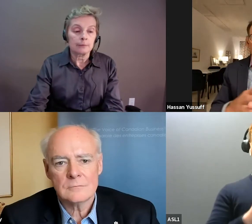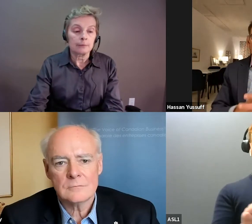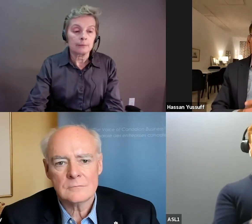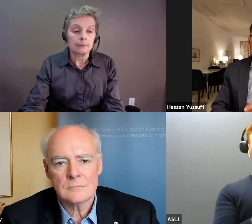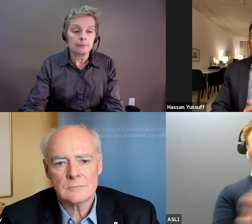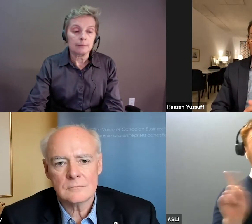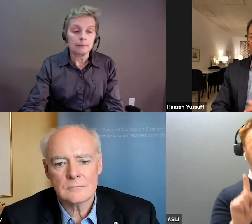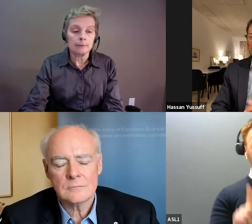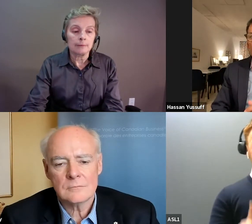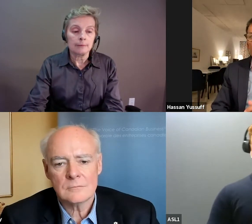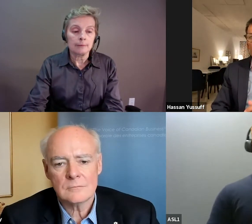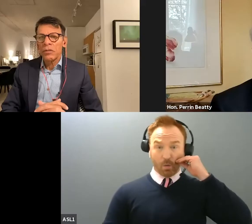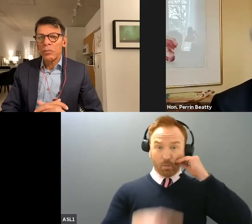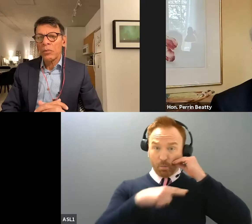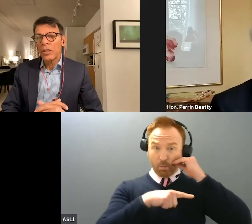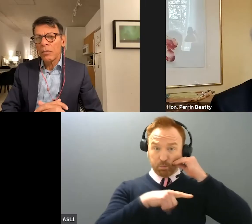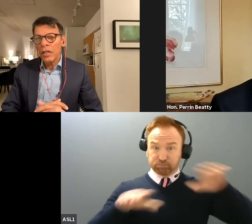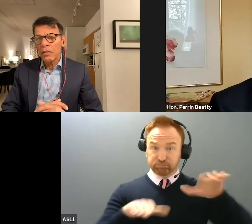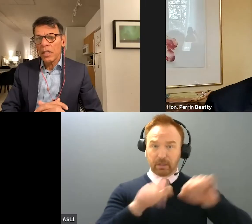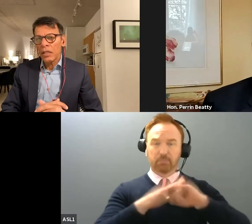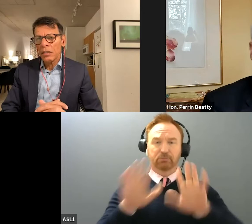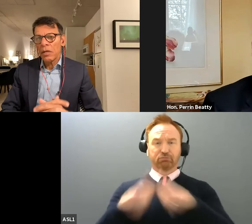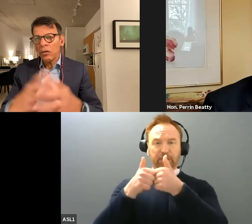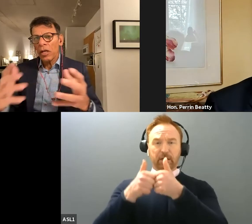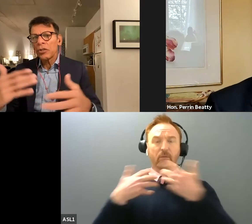an added challenge and burden for people with disability, because on many occasions,